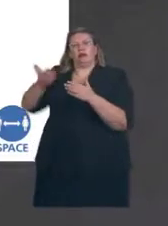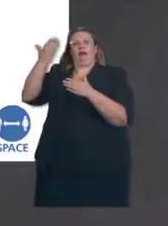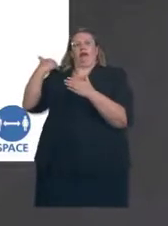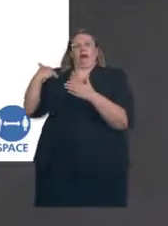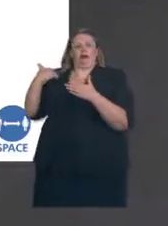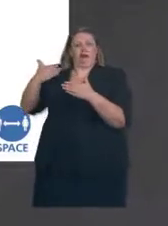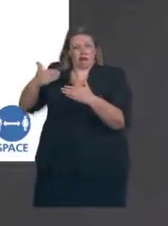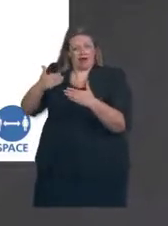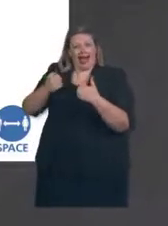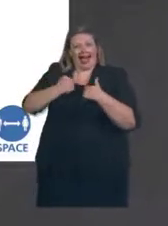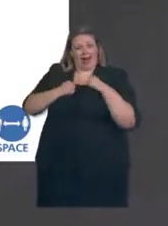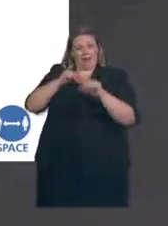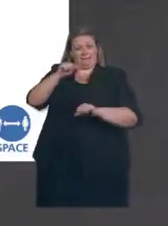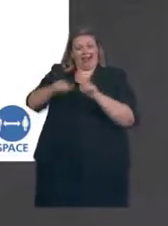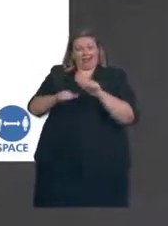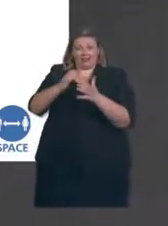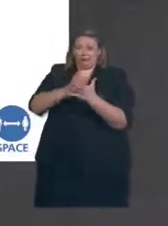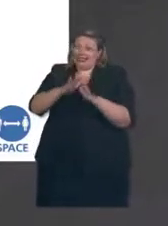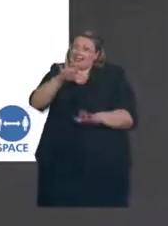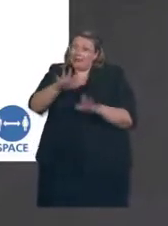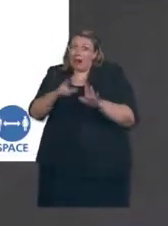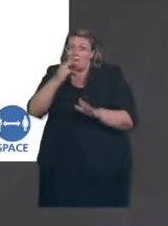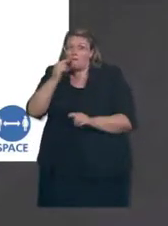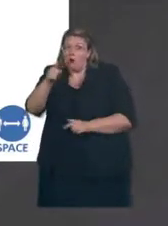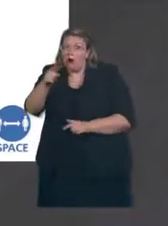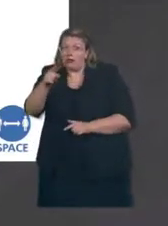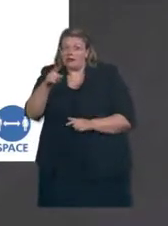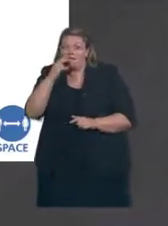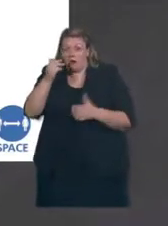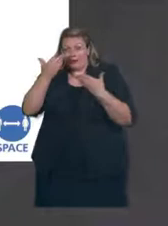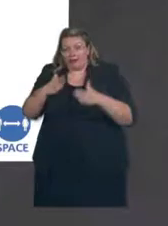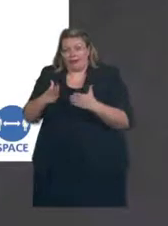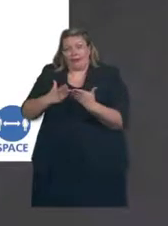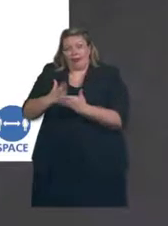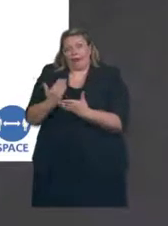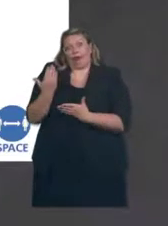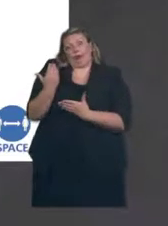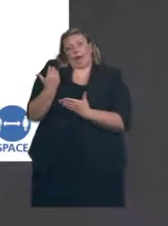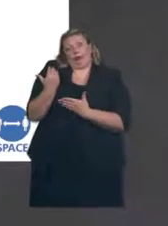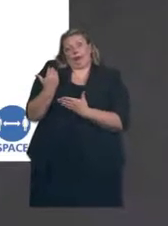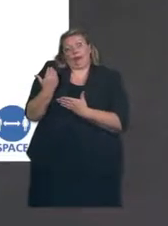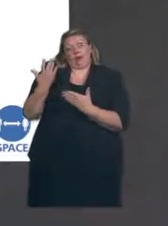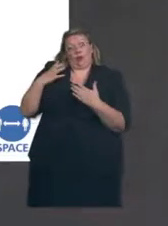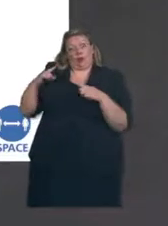France followed and as you can see In France, that rate has continued to go up